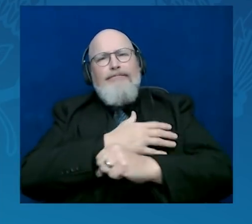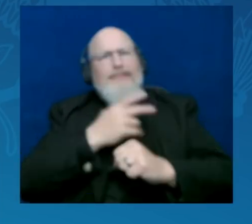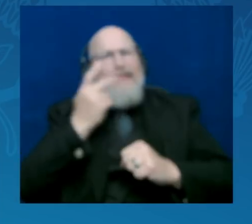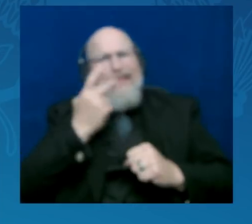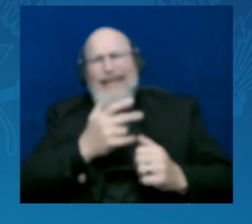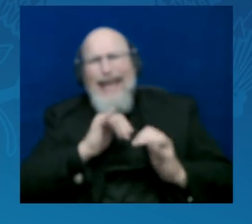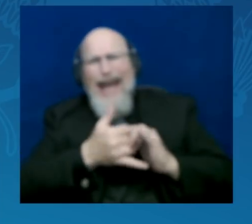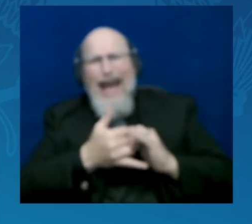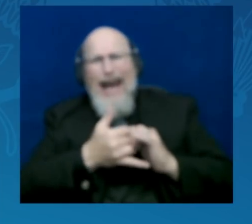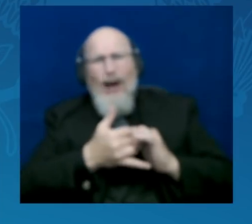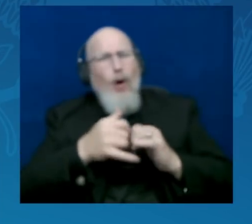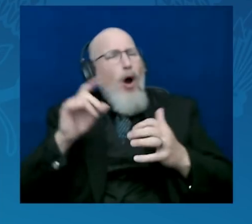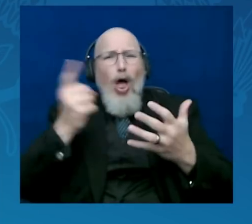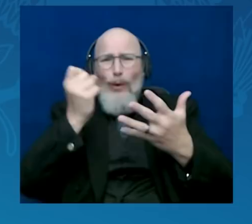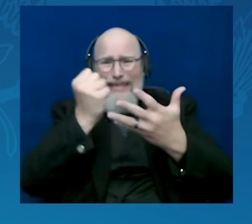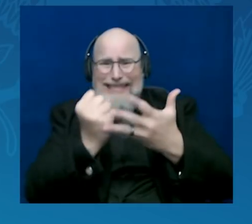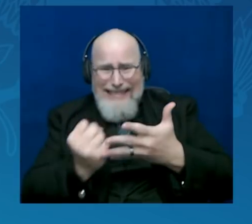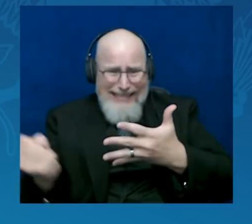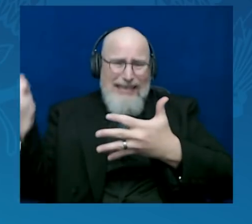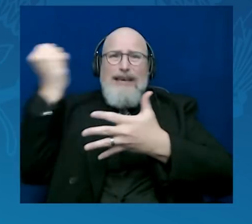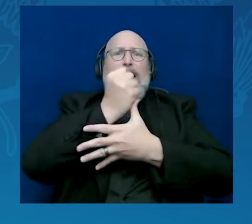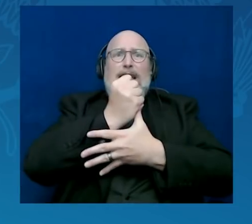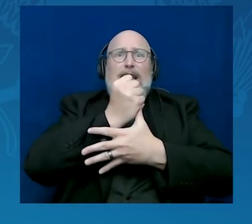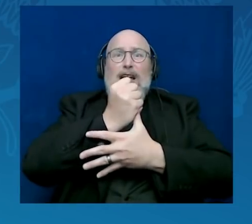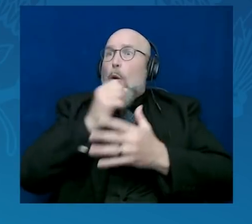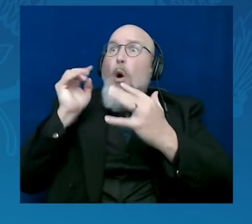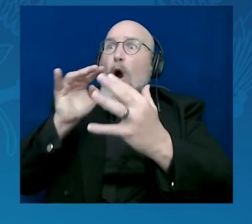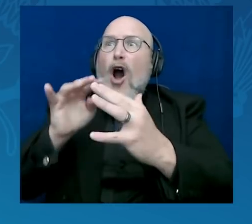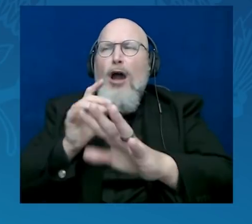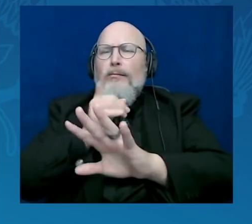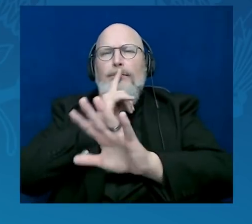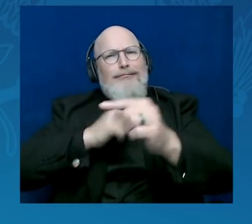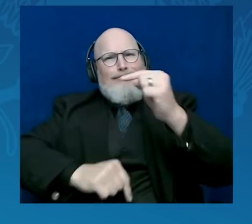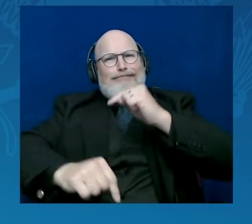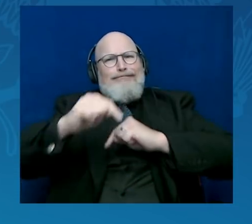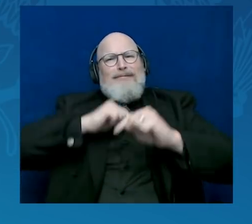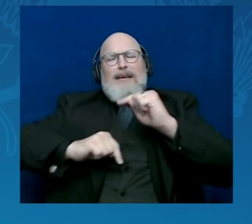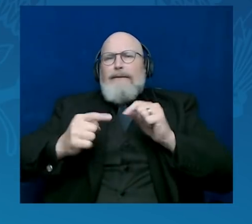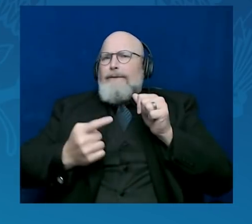a diplomatic resolution to any conflict.